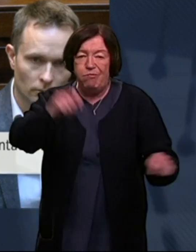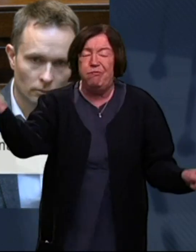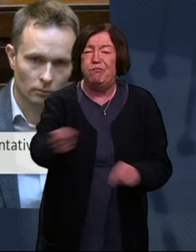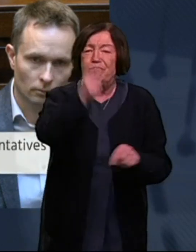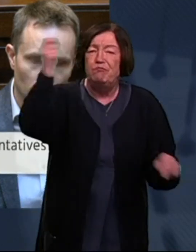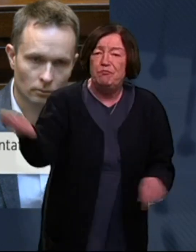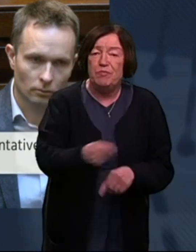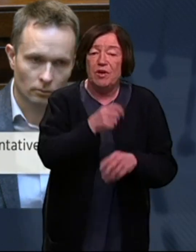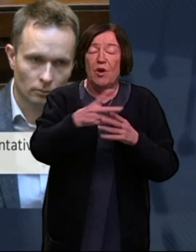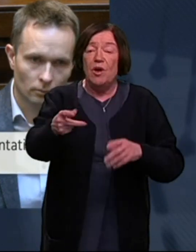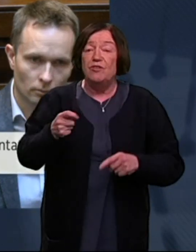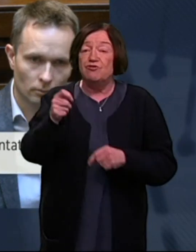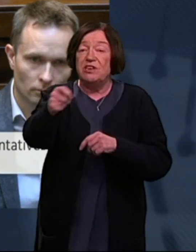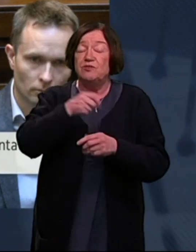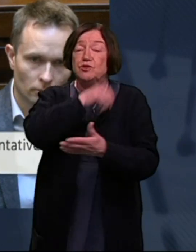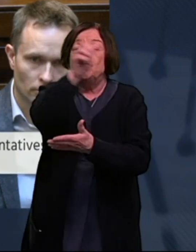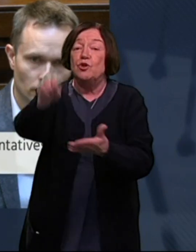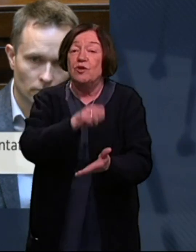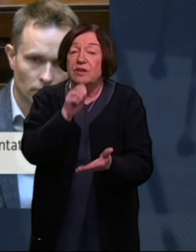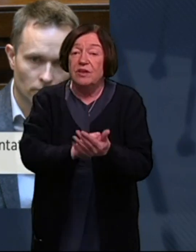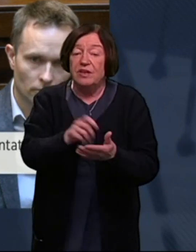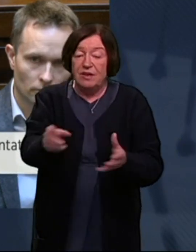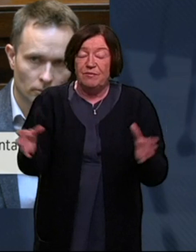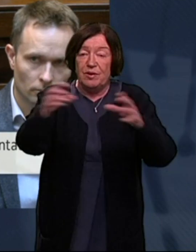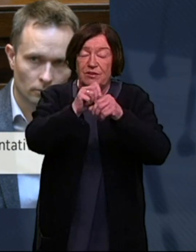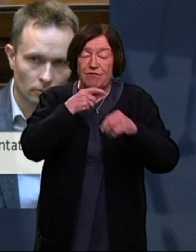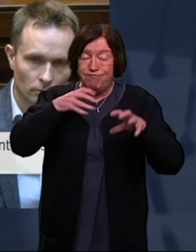When they are transported to Europe, they are packed into overcrowded lorries and endure